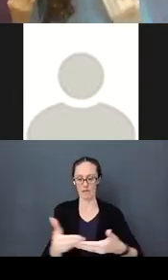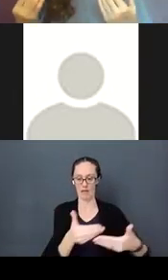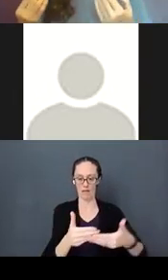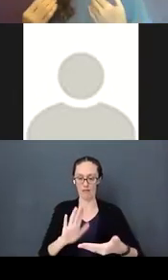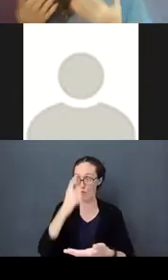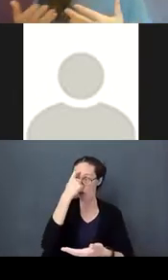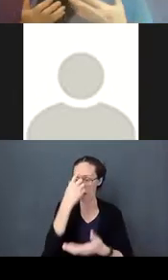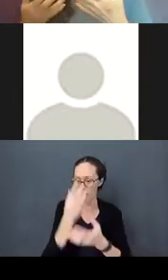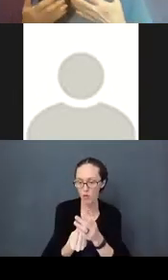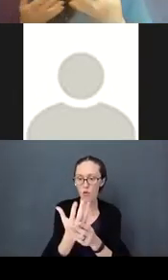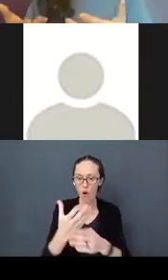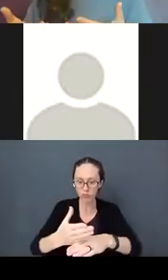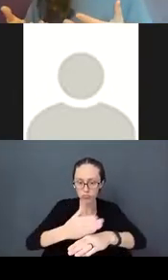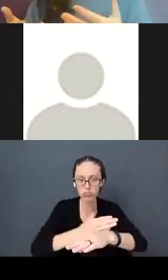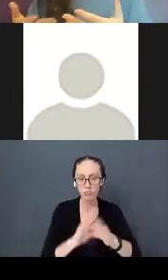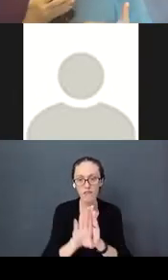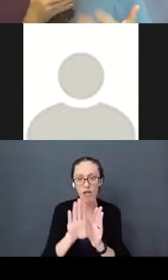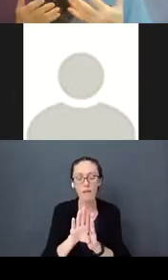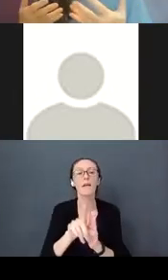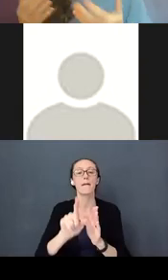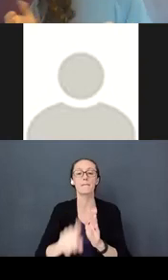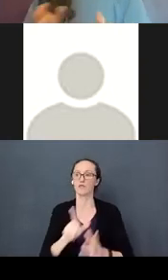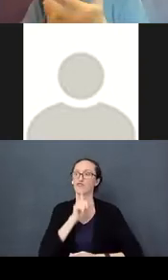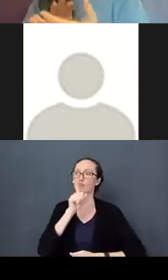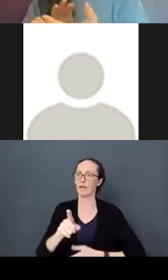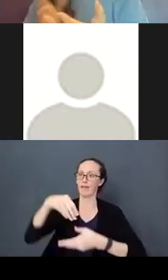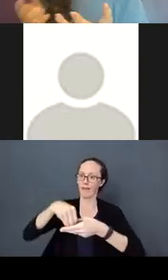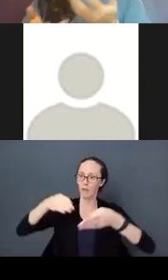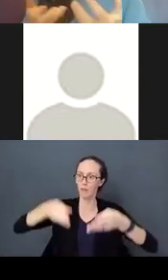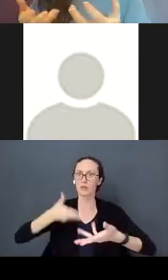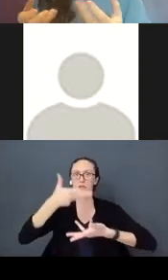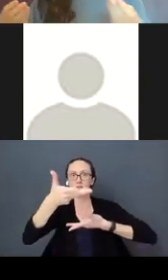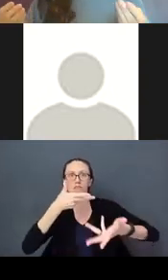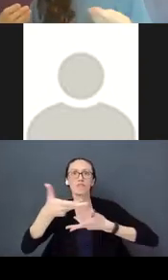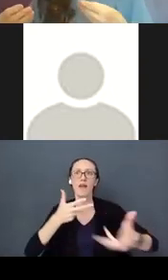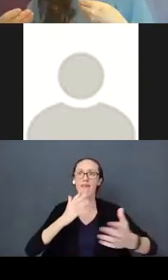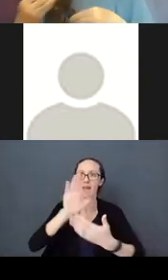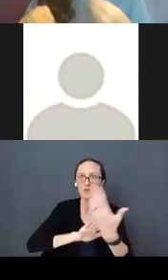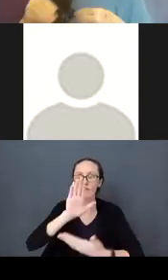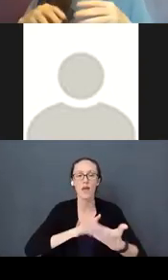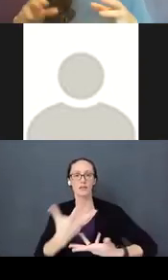they need time with humans, they need time with people face-to-face, engaging, communicating,